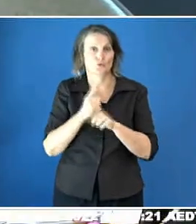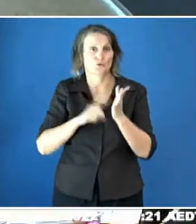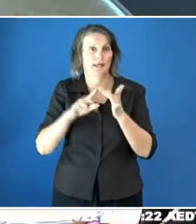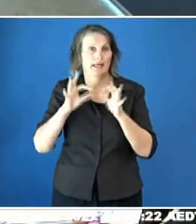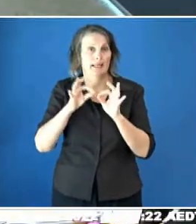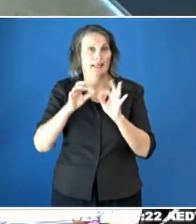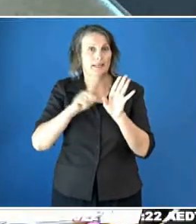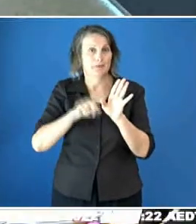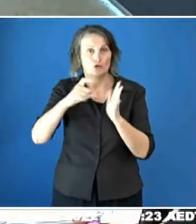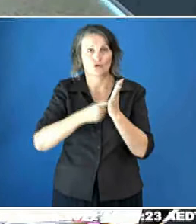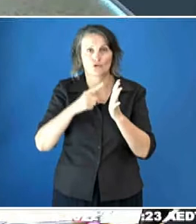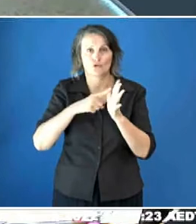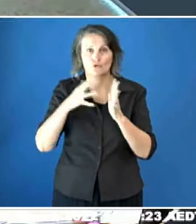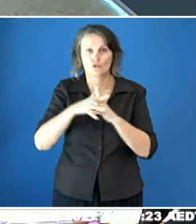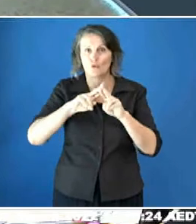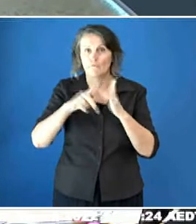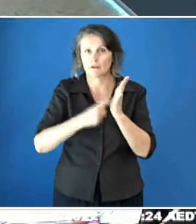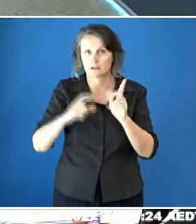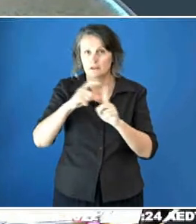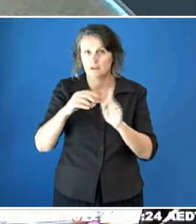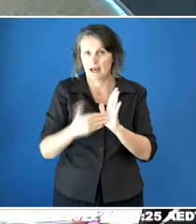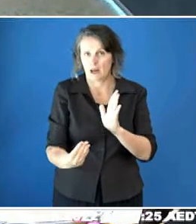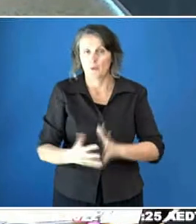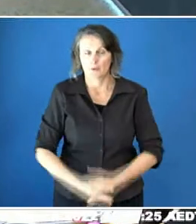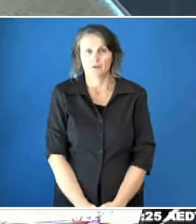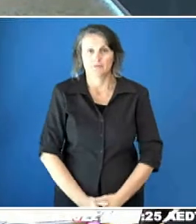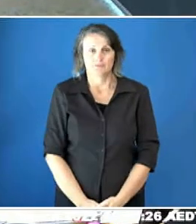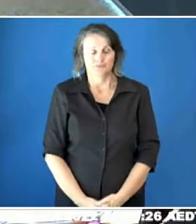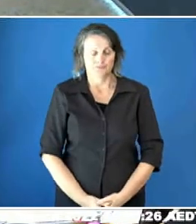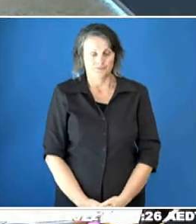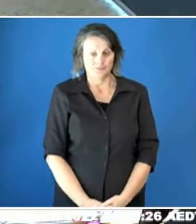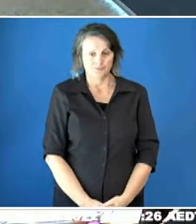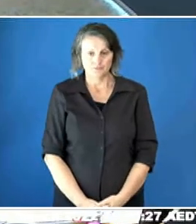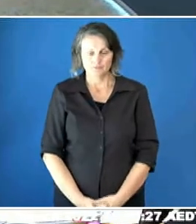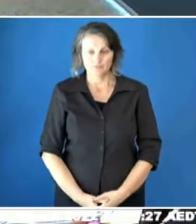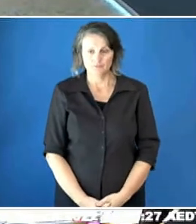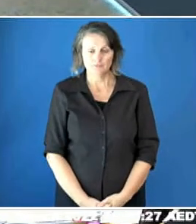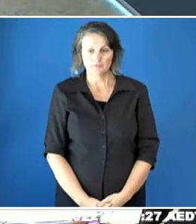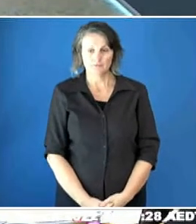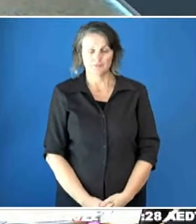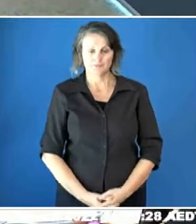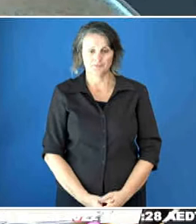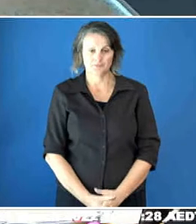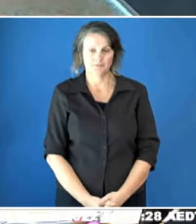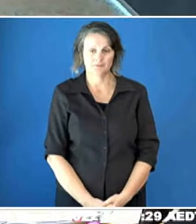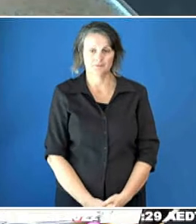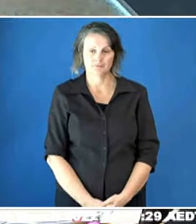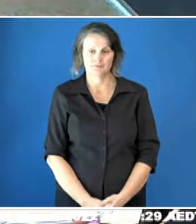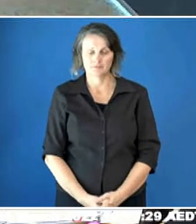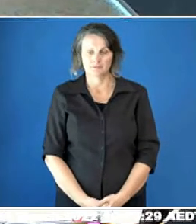Yes, thank you.